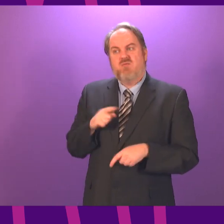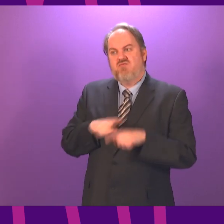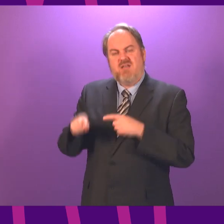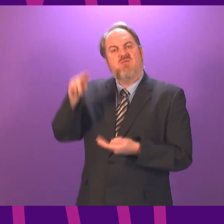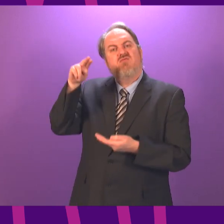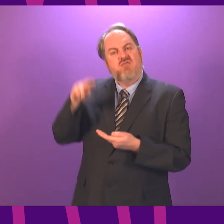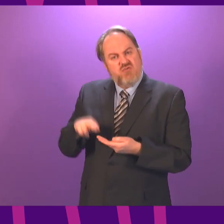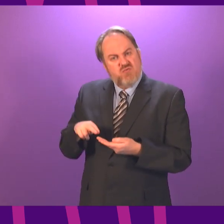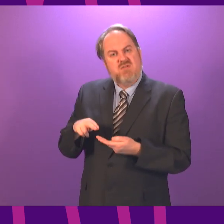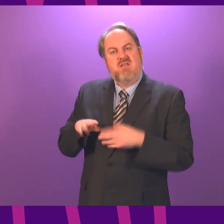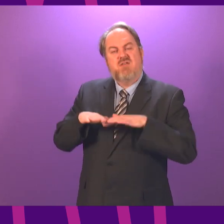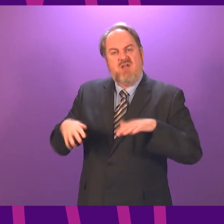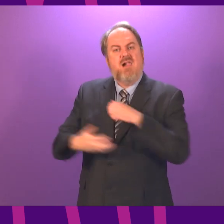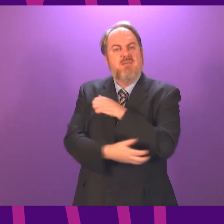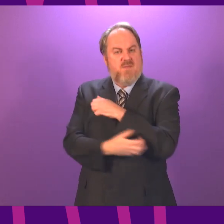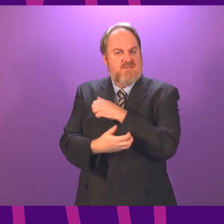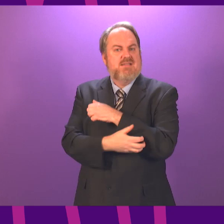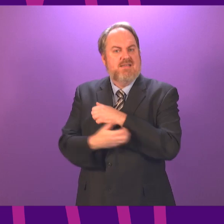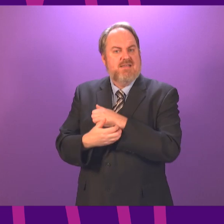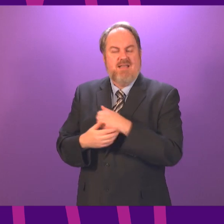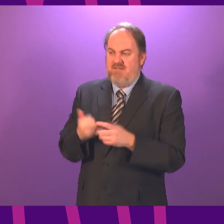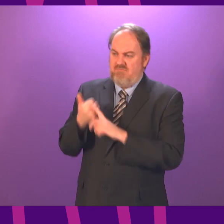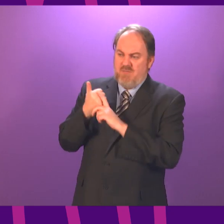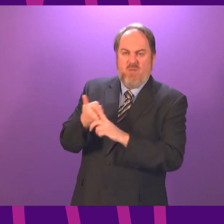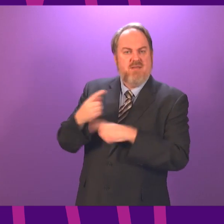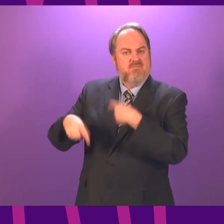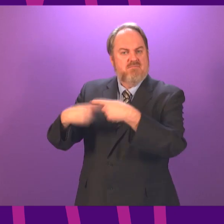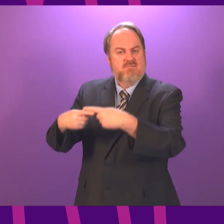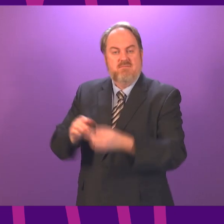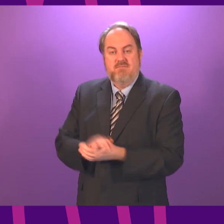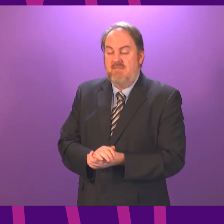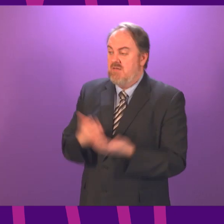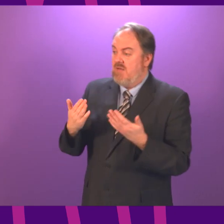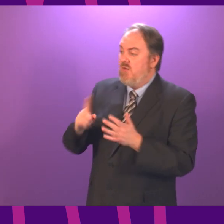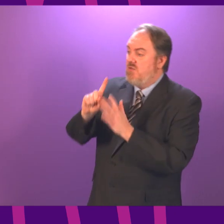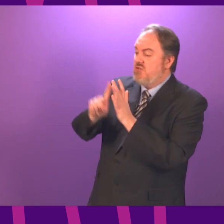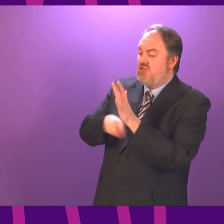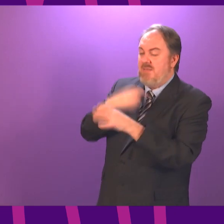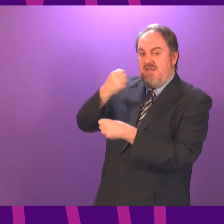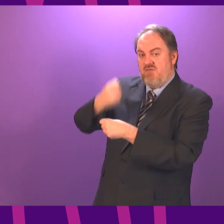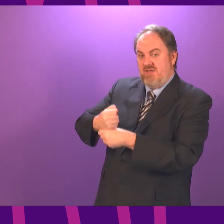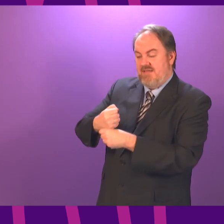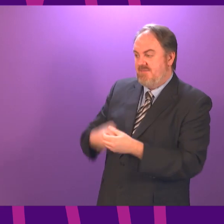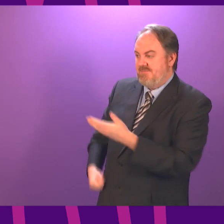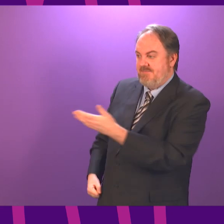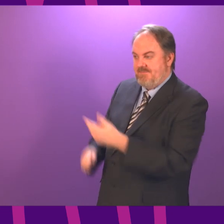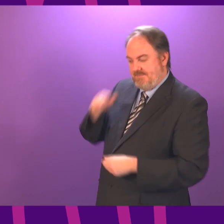and lift more children out of poverty for good. Jamie Greene (West Scotland) (Con): To ask the First Minister what additional